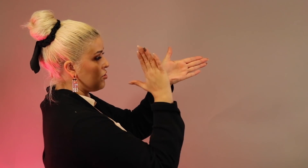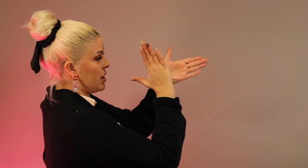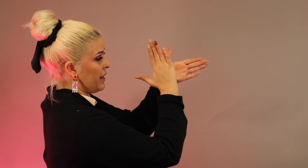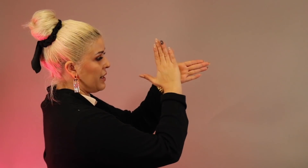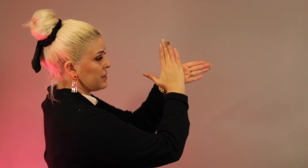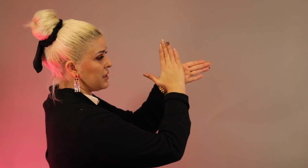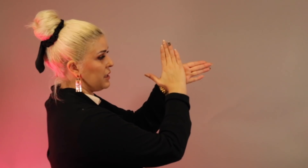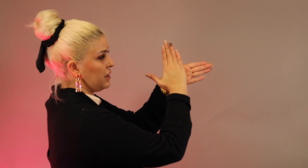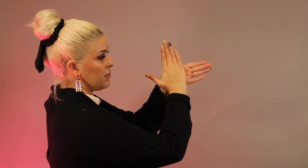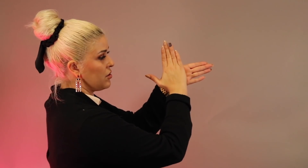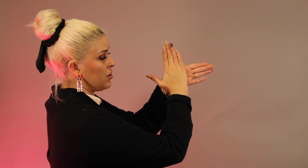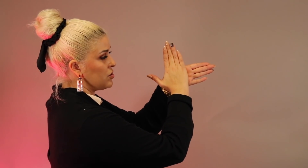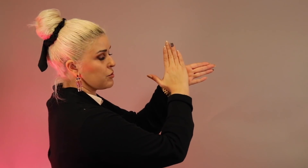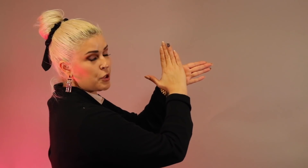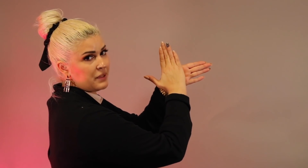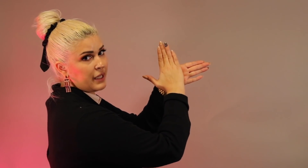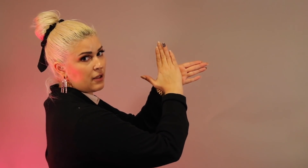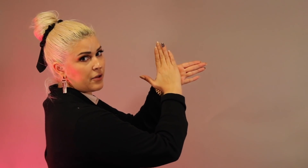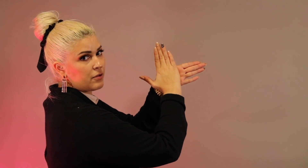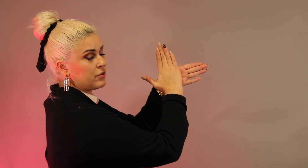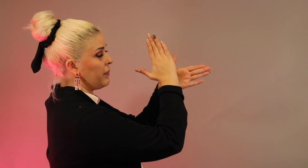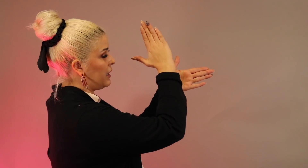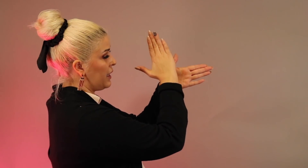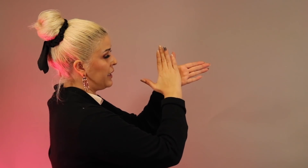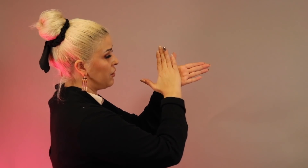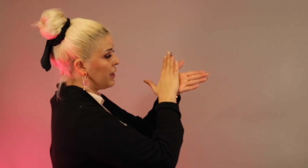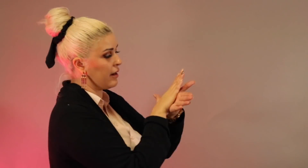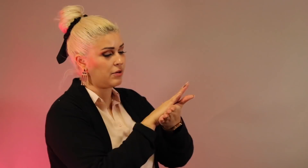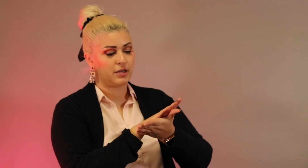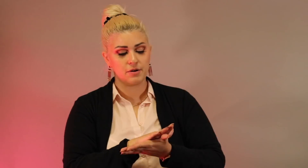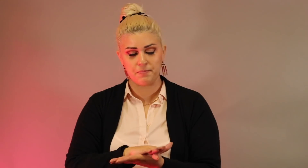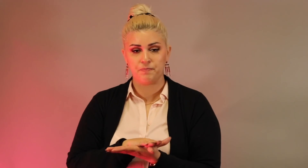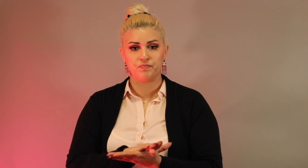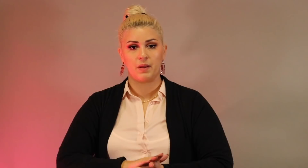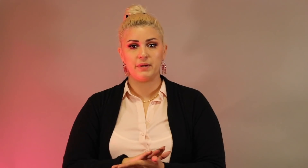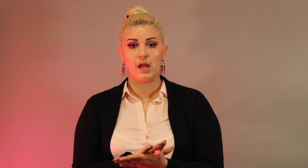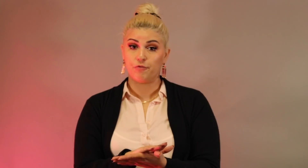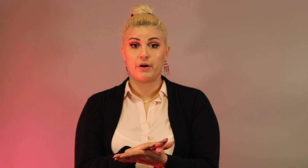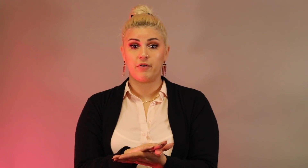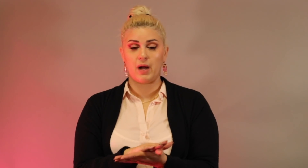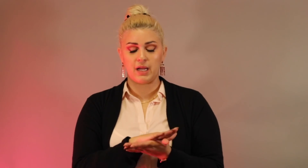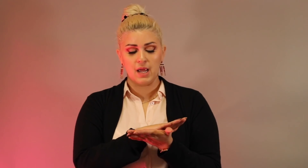you're dominant hand is here, so it's perpendicular. You're making a 90 degree angle here, but in front of your body.